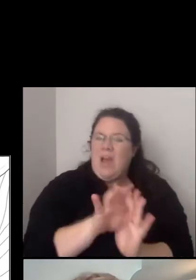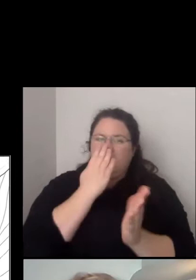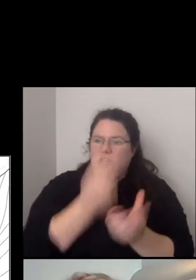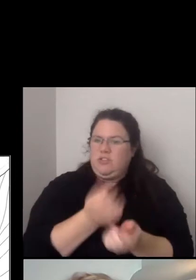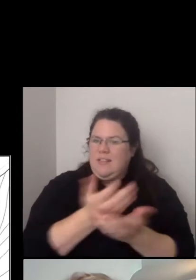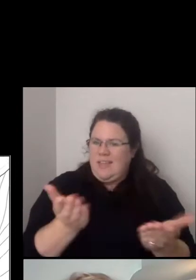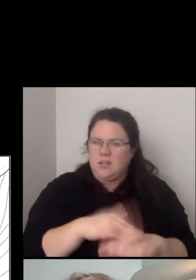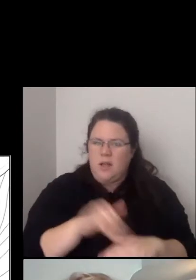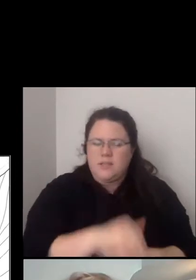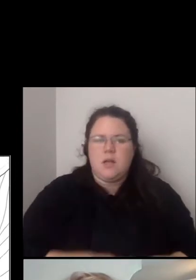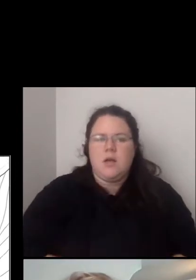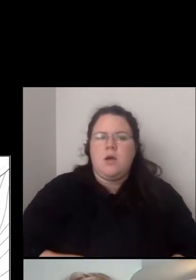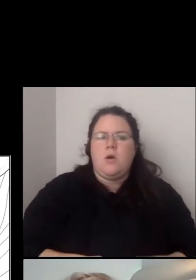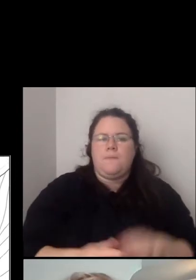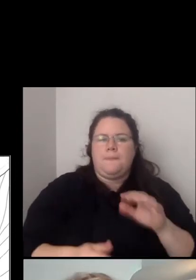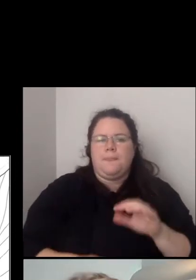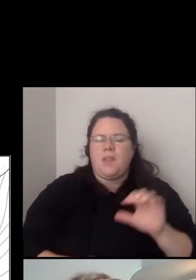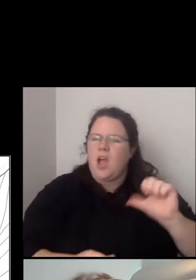And they found wild grapes alongside other berries and nuts.